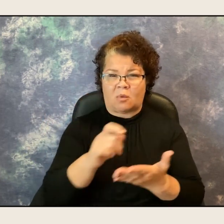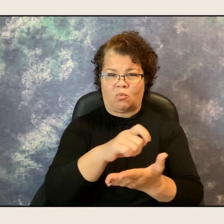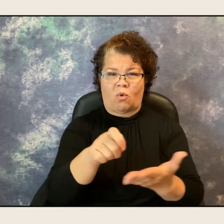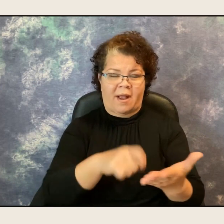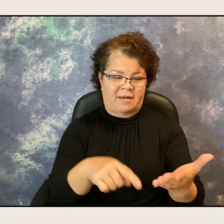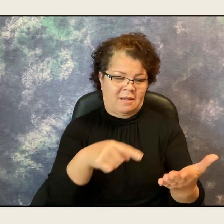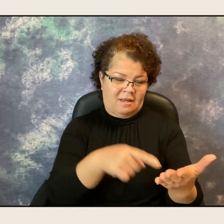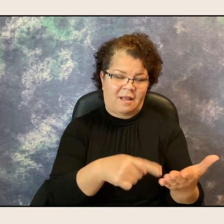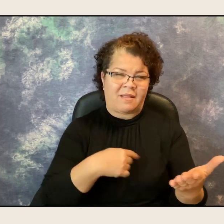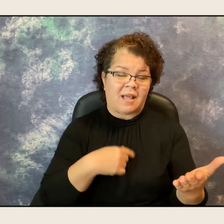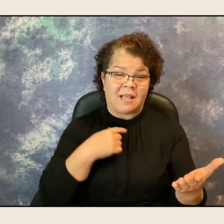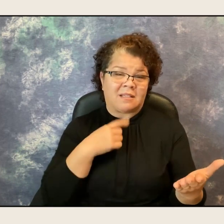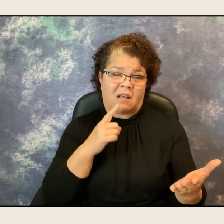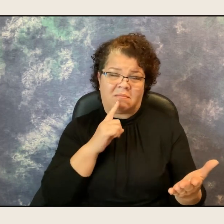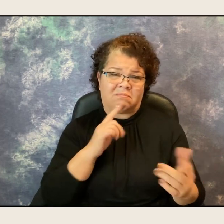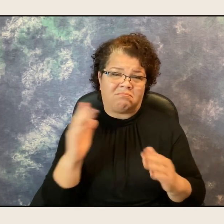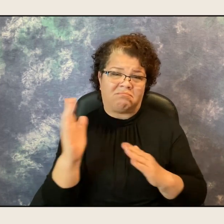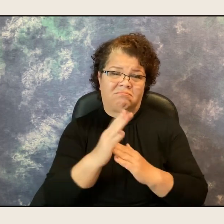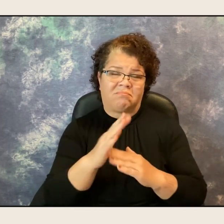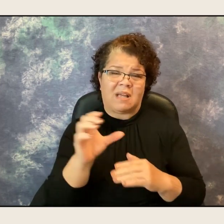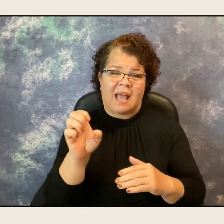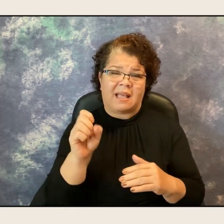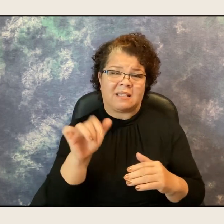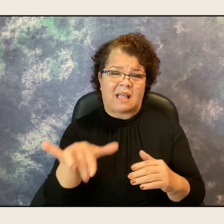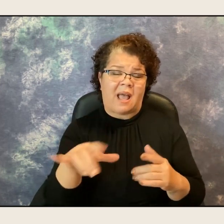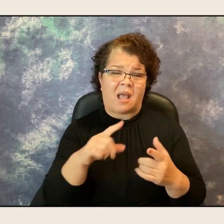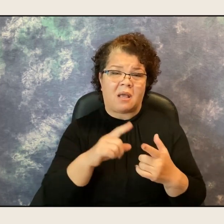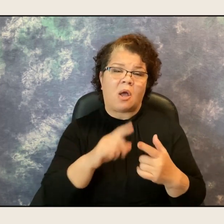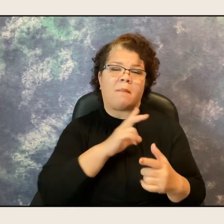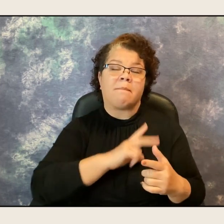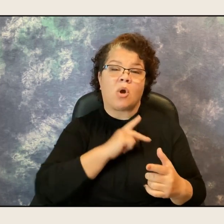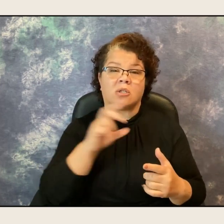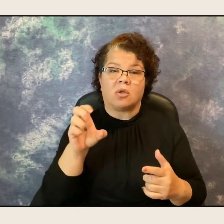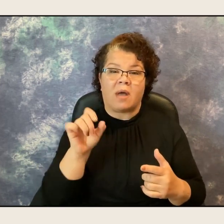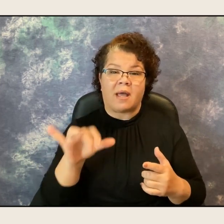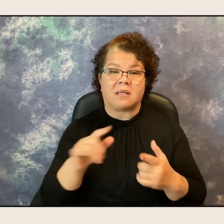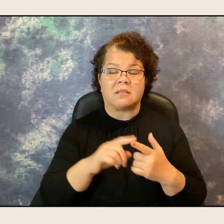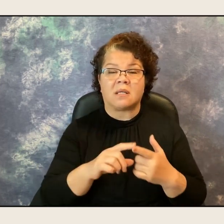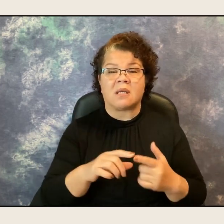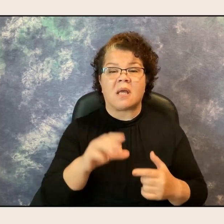by a climate personal essayist named Mary Annaise Heglar. It's called